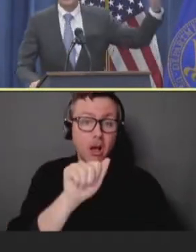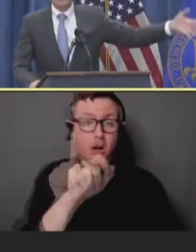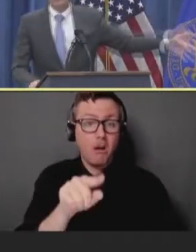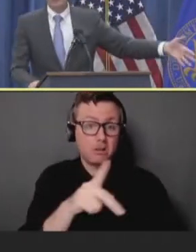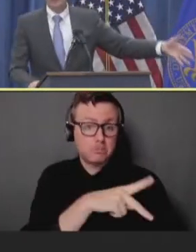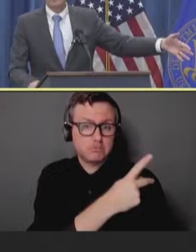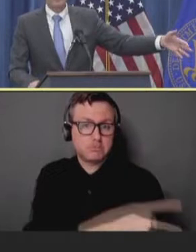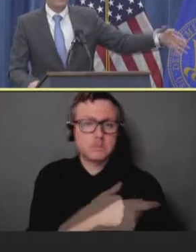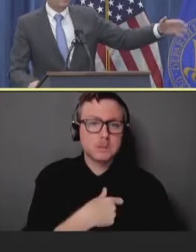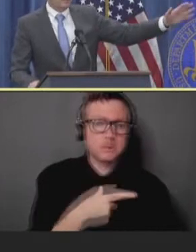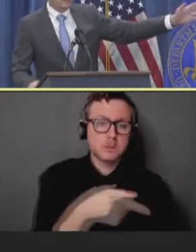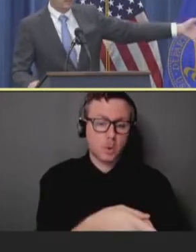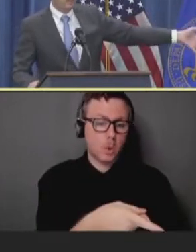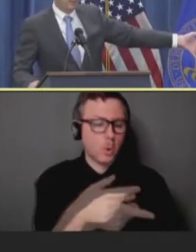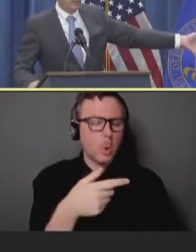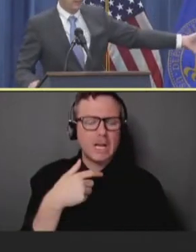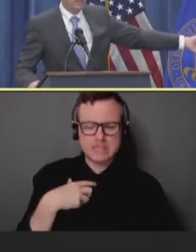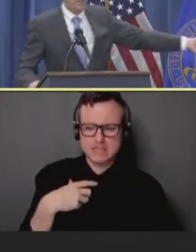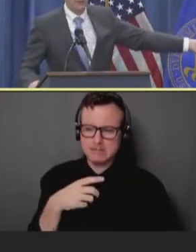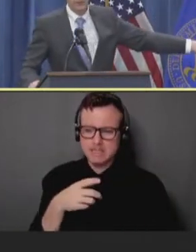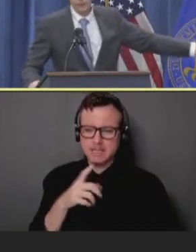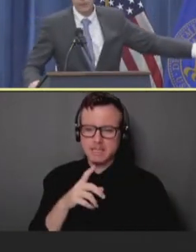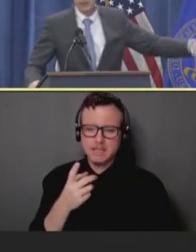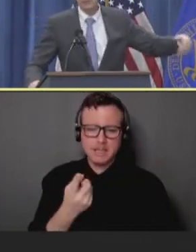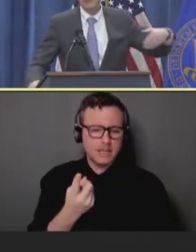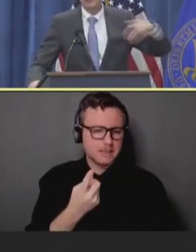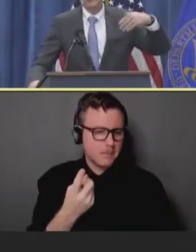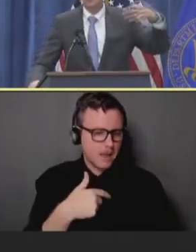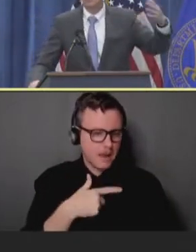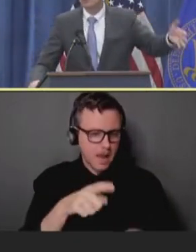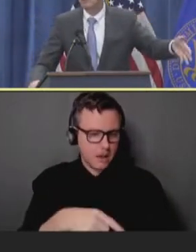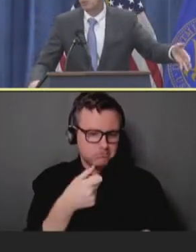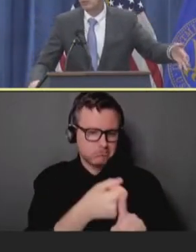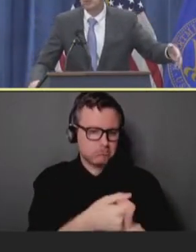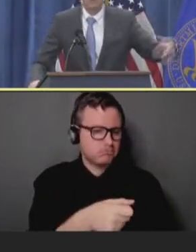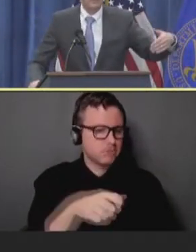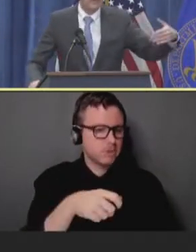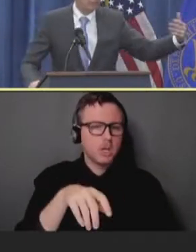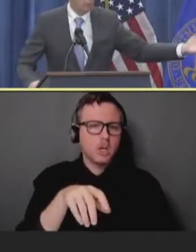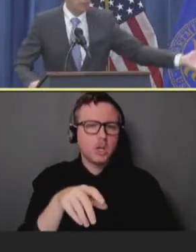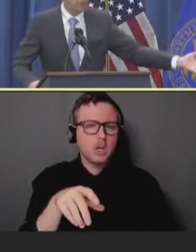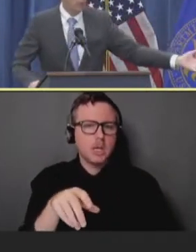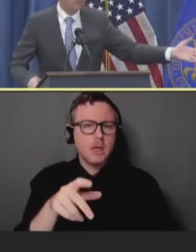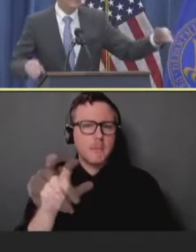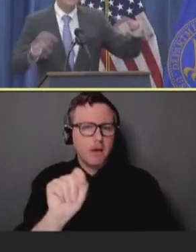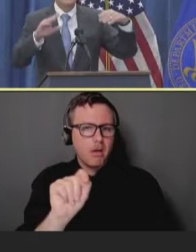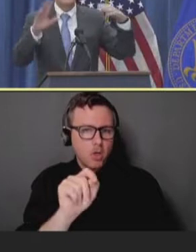And we find a urinary tract infection or pneumonia or they have a broken bone.